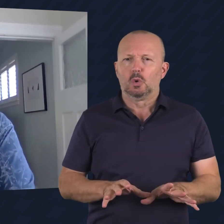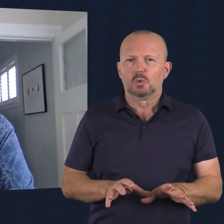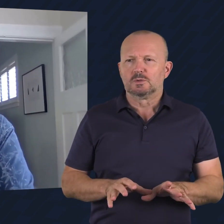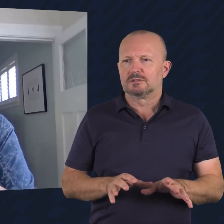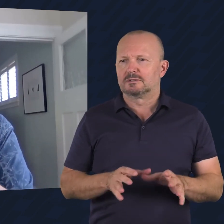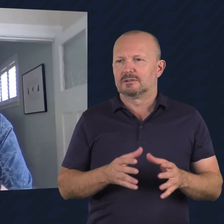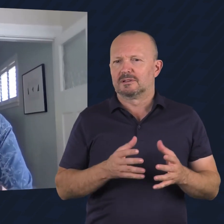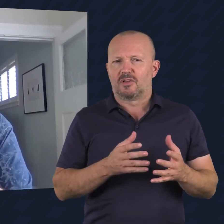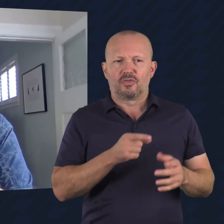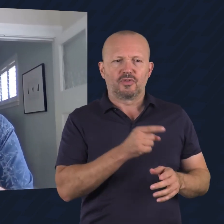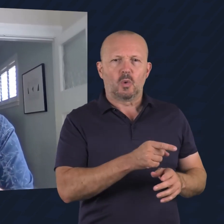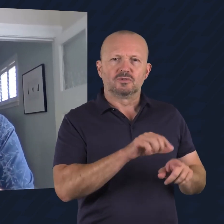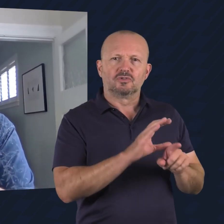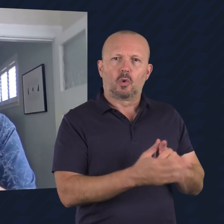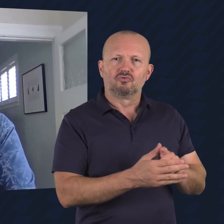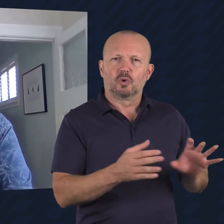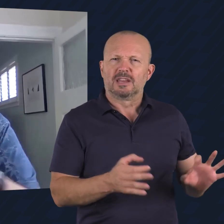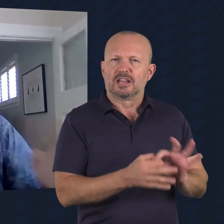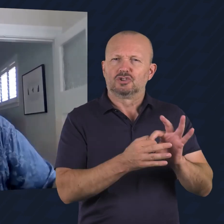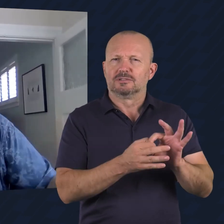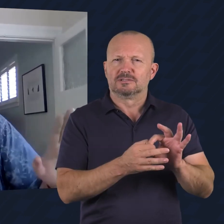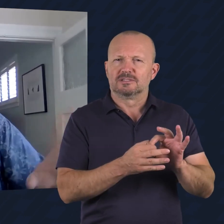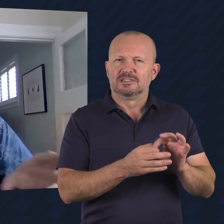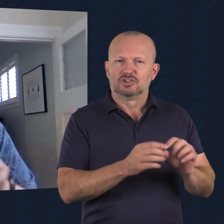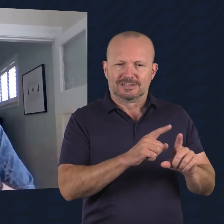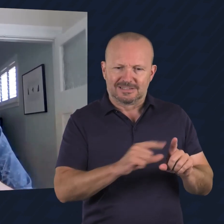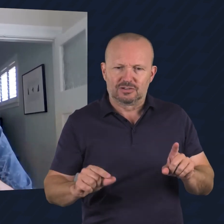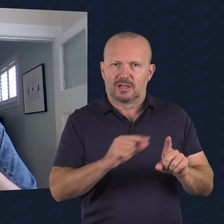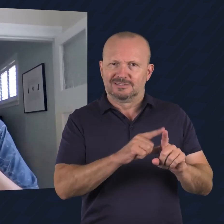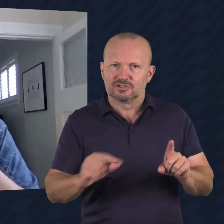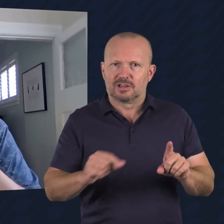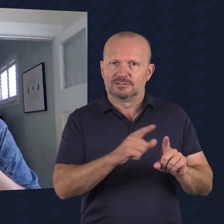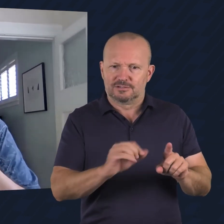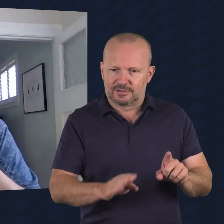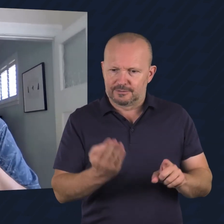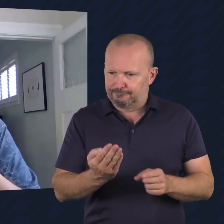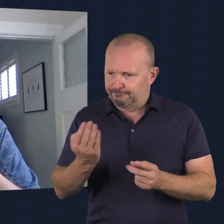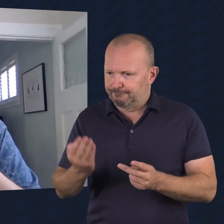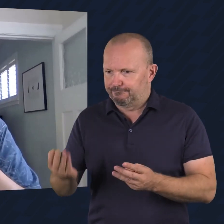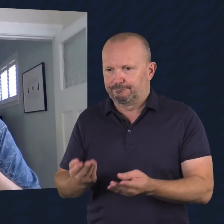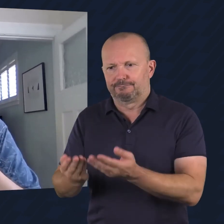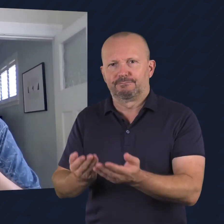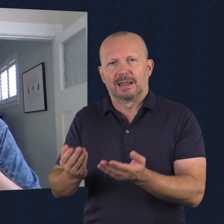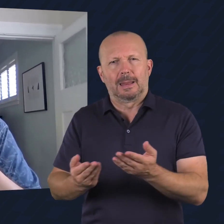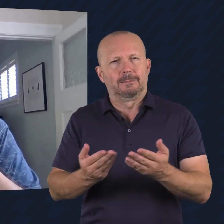You really lose serendipity 'cause you break all those connections in a way. And, I love hearing you talk about that, Alexis,